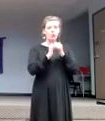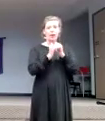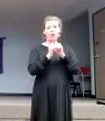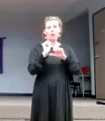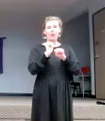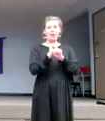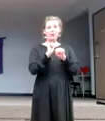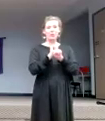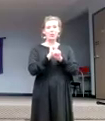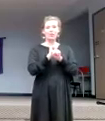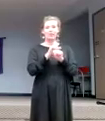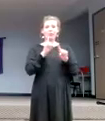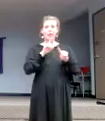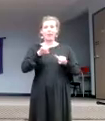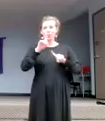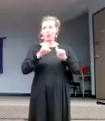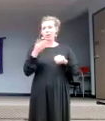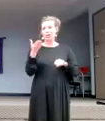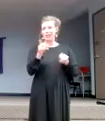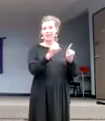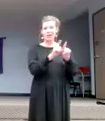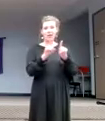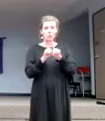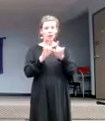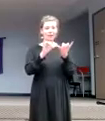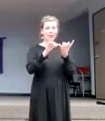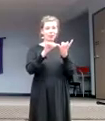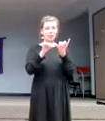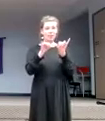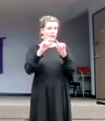works and they'll answer questions there as well. The engineering team is here to answer